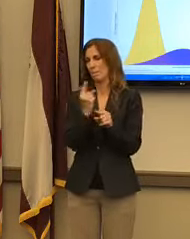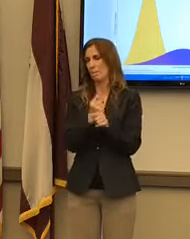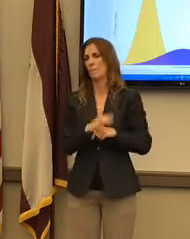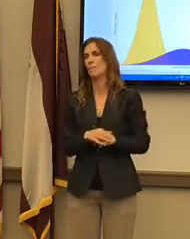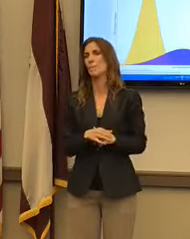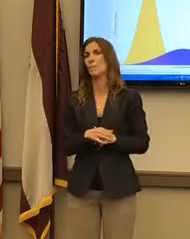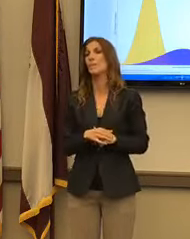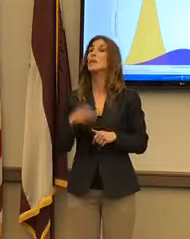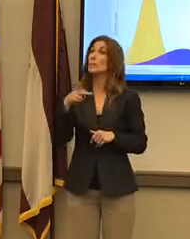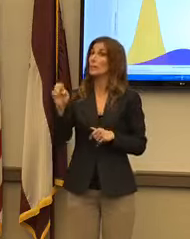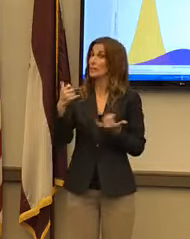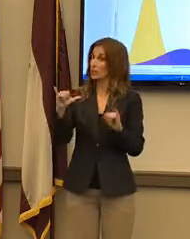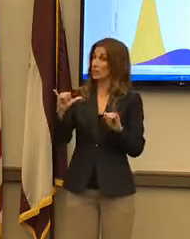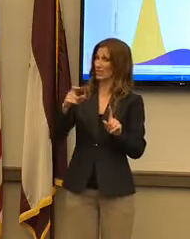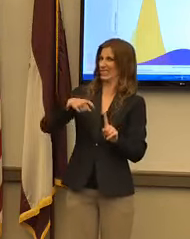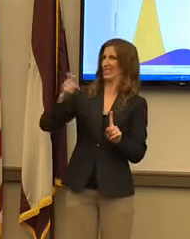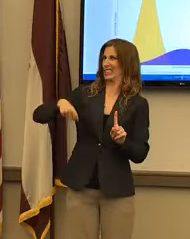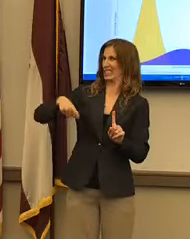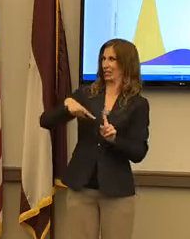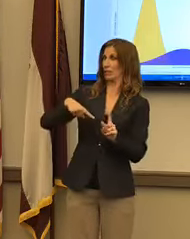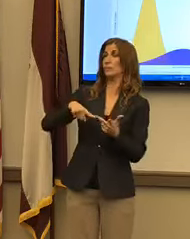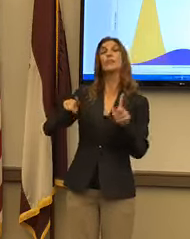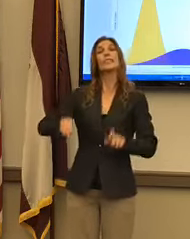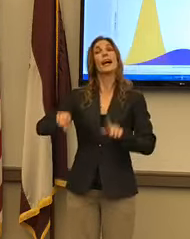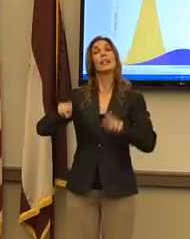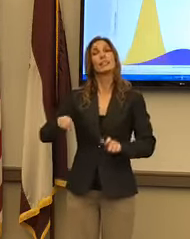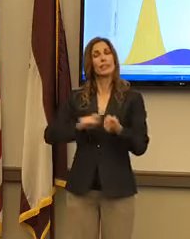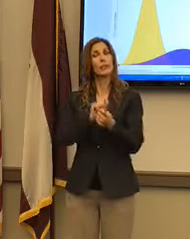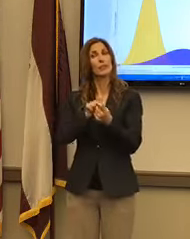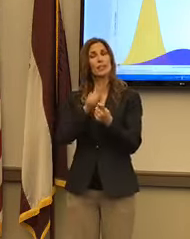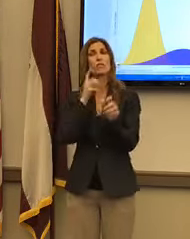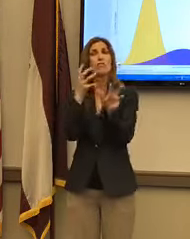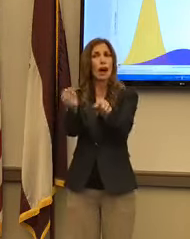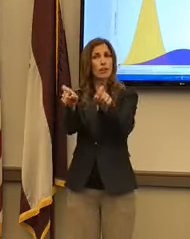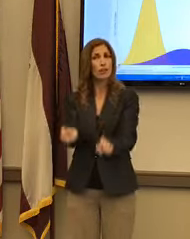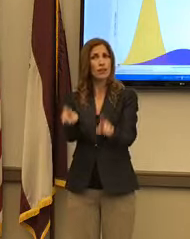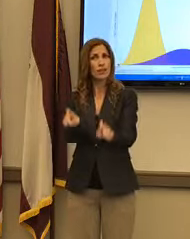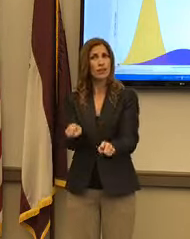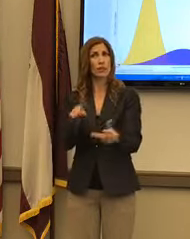PPE remains a need testing particularly rapid testing that would give you a